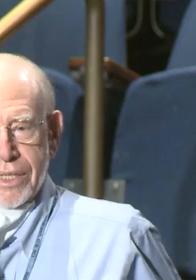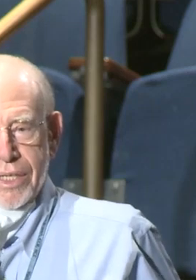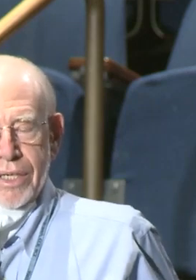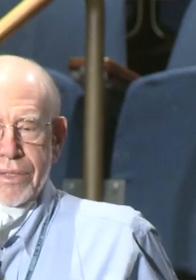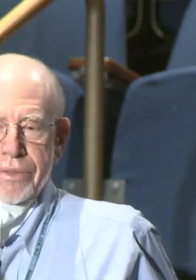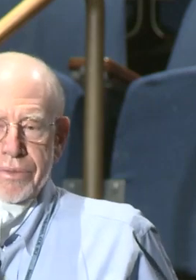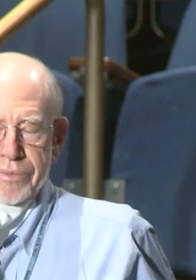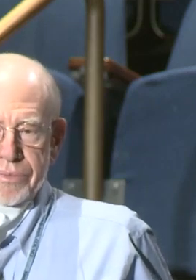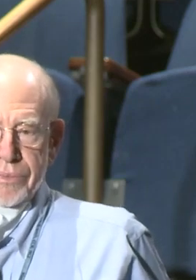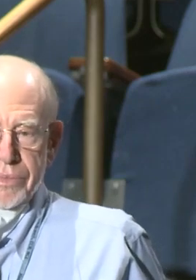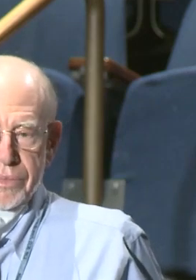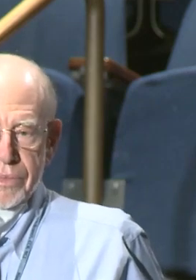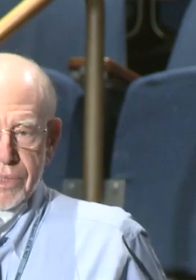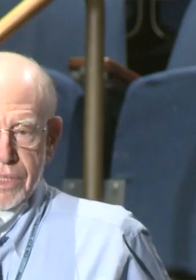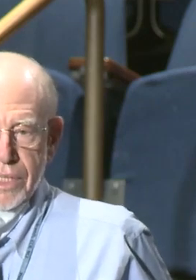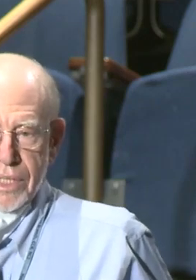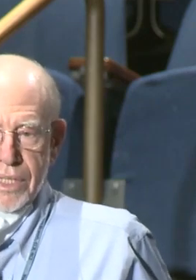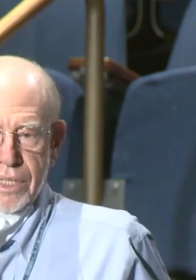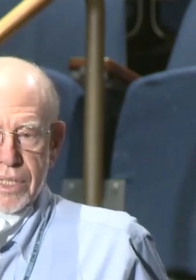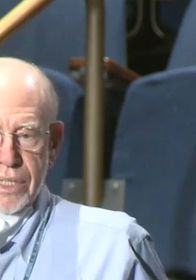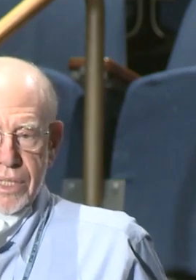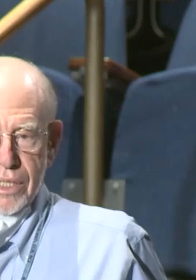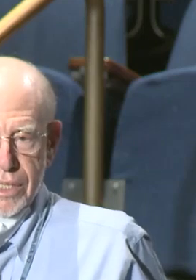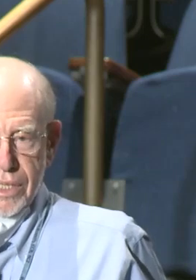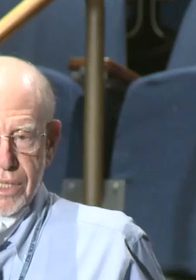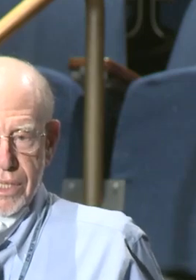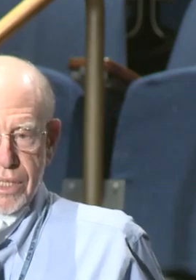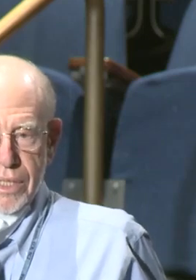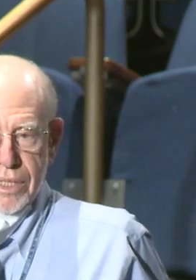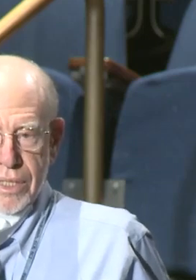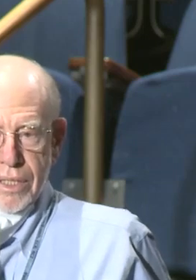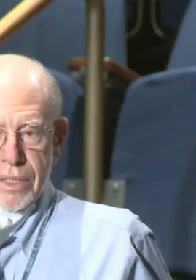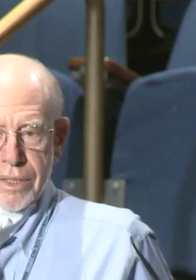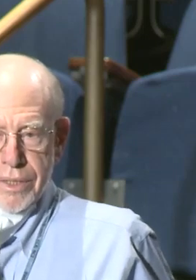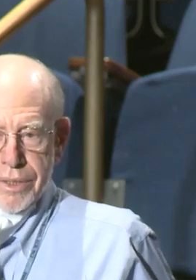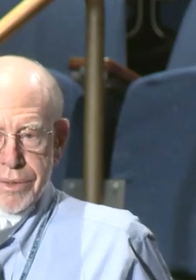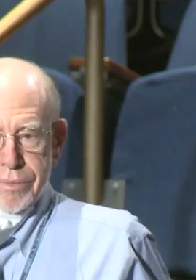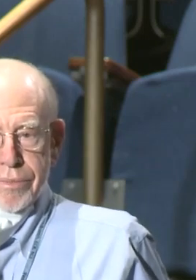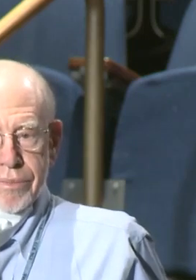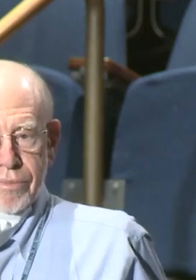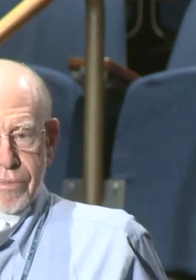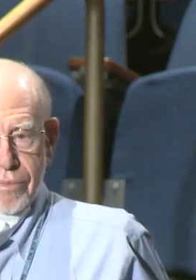GREAT QUESTION. WE DID NOT LOOK AT THAT. WE DID LOOK AT MYELOID CELLS NOT